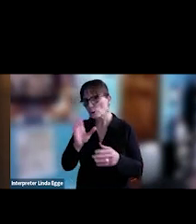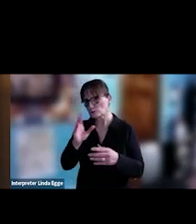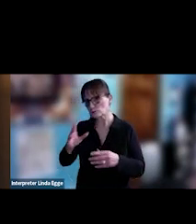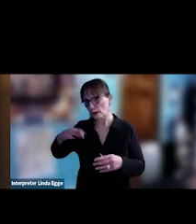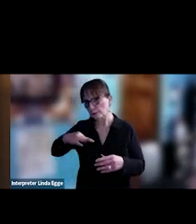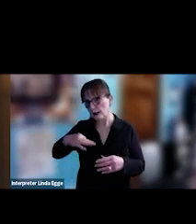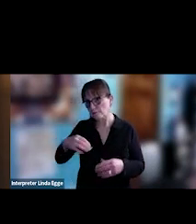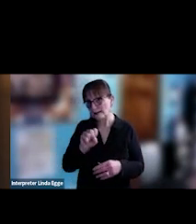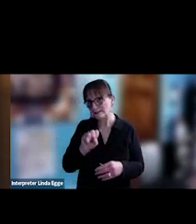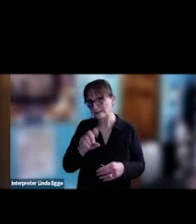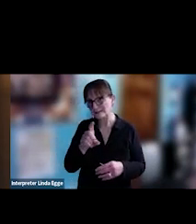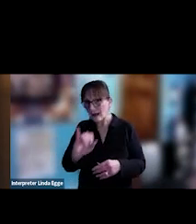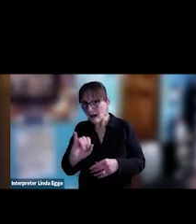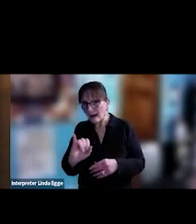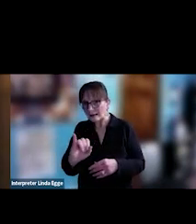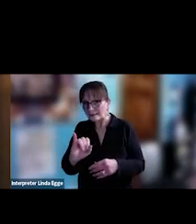as you're applying for retirement benefits?"